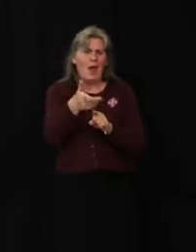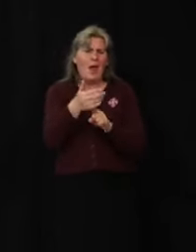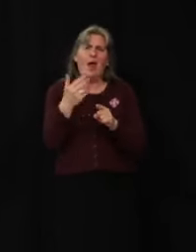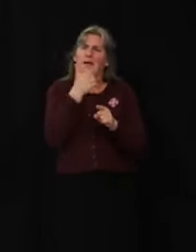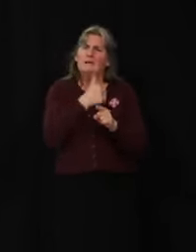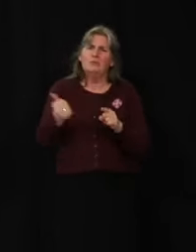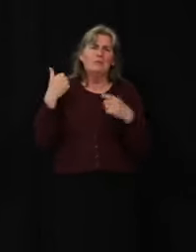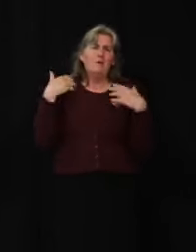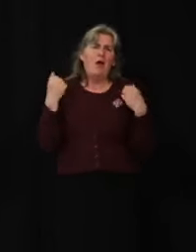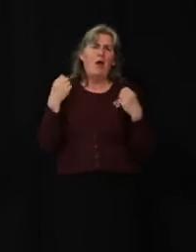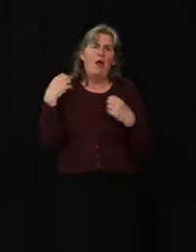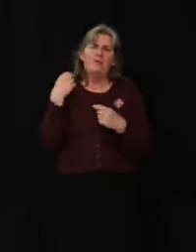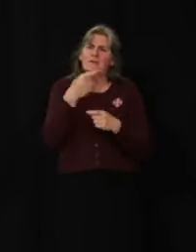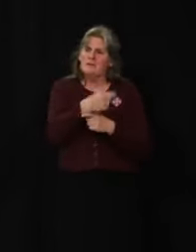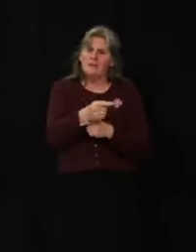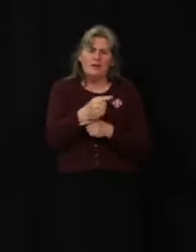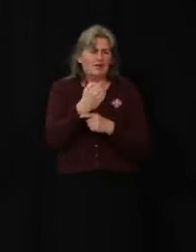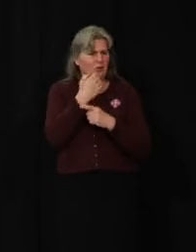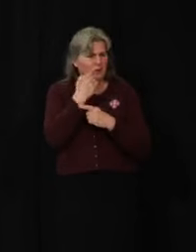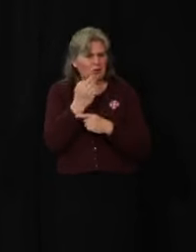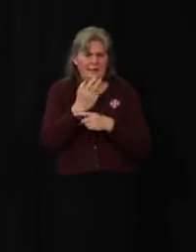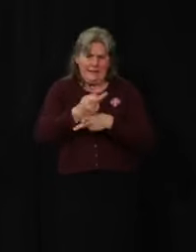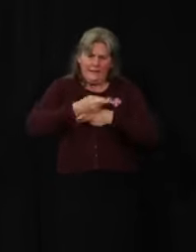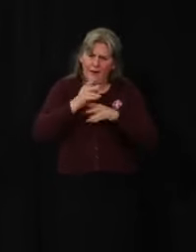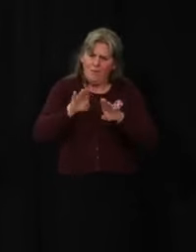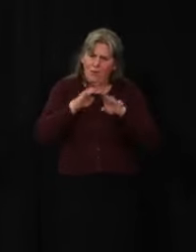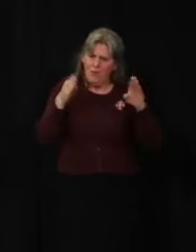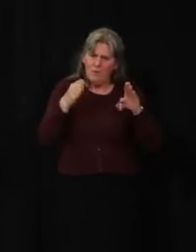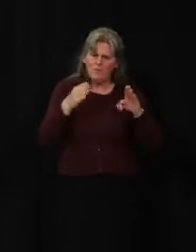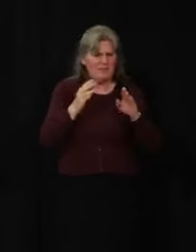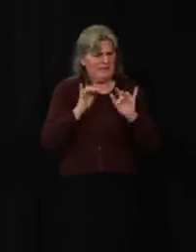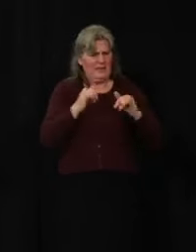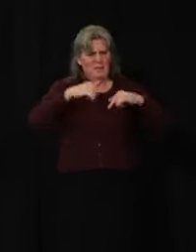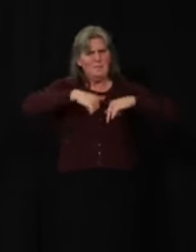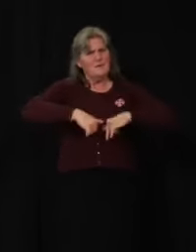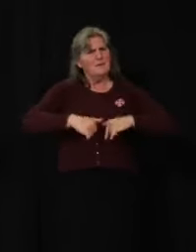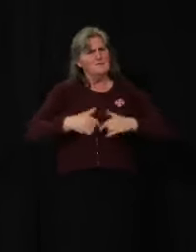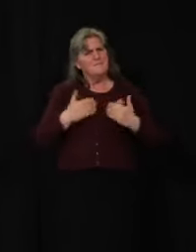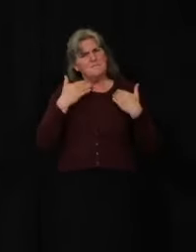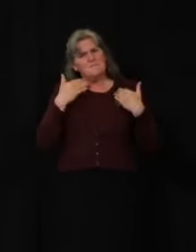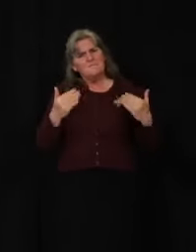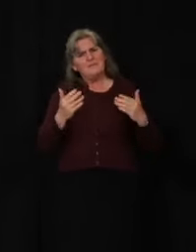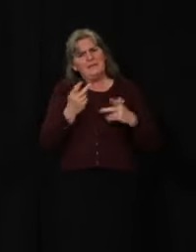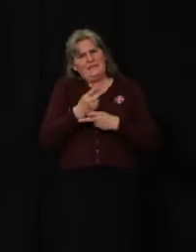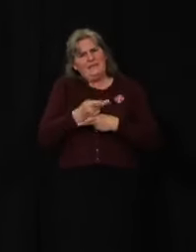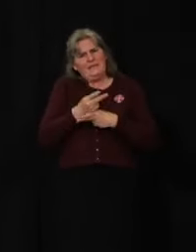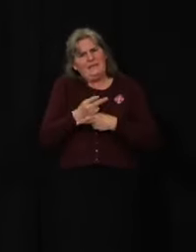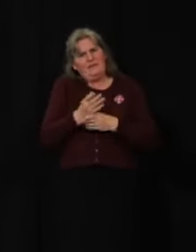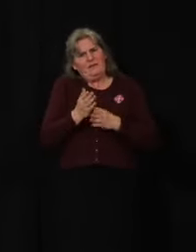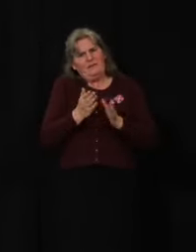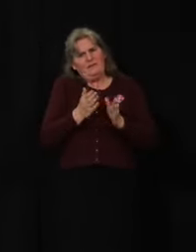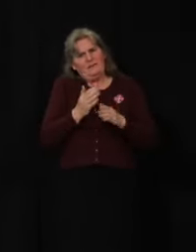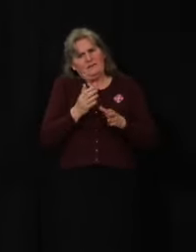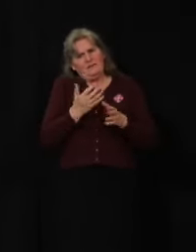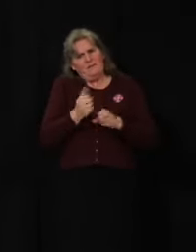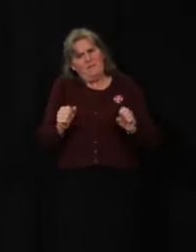defended -- have depended on. Here we are again with another long weekend before us. Likely the time when normally we